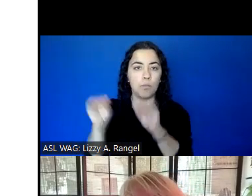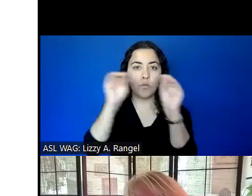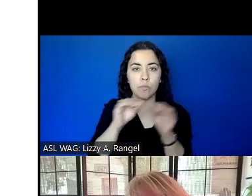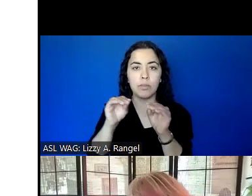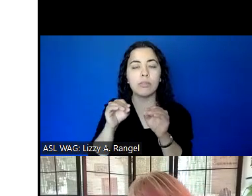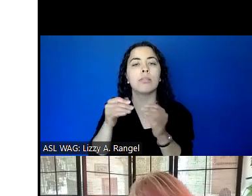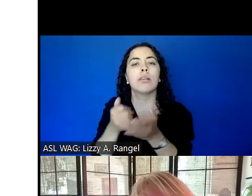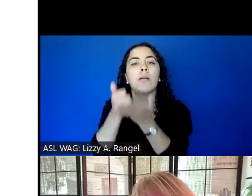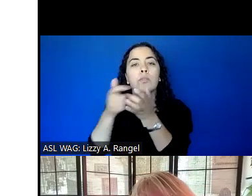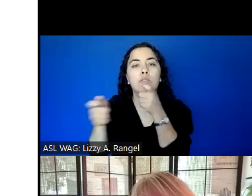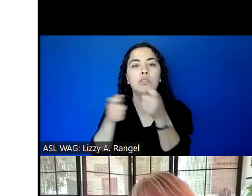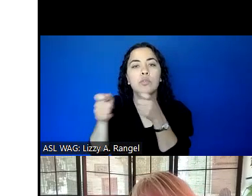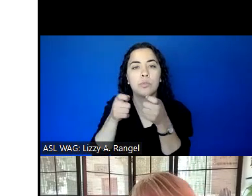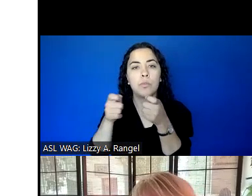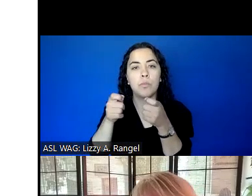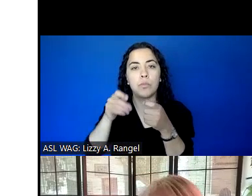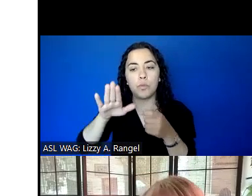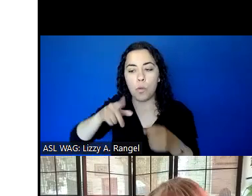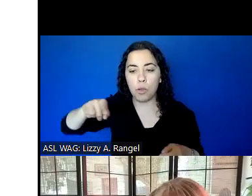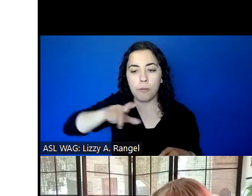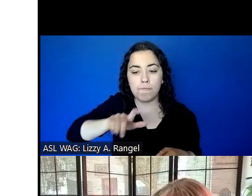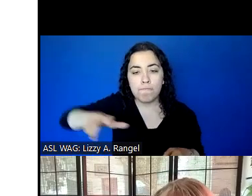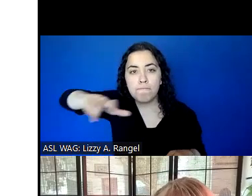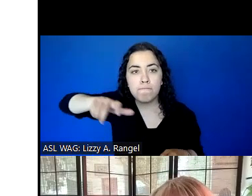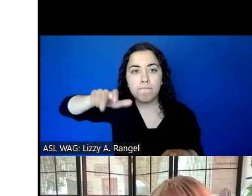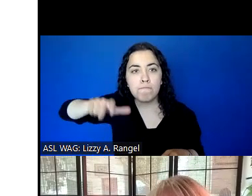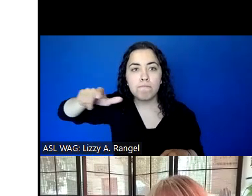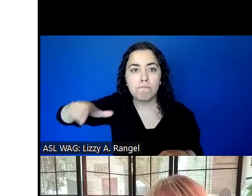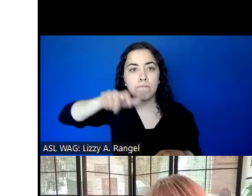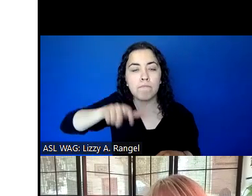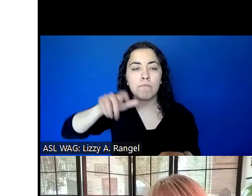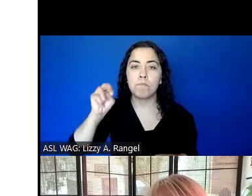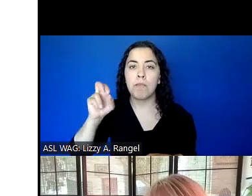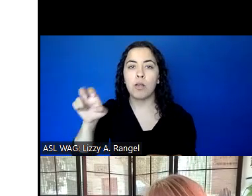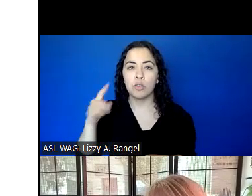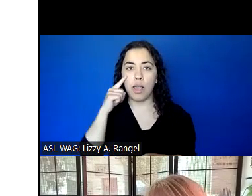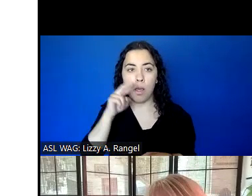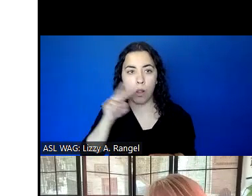partial vision loss. It's used by people to enlarge the content. But speech magnifiers